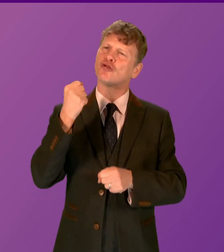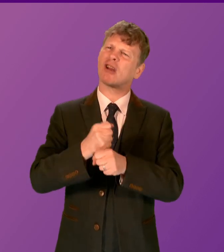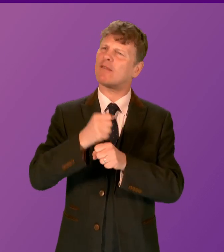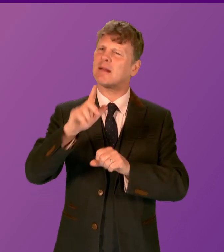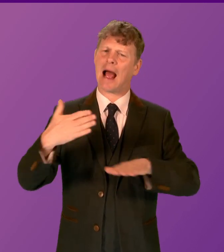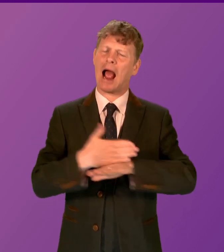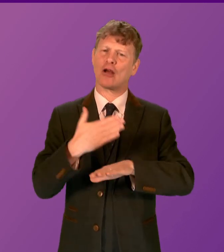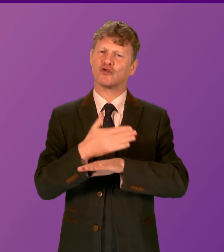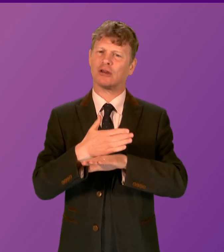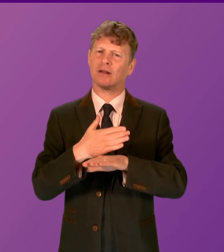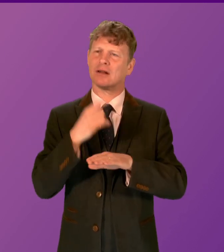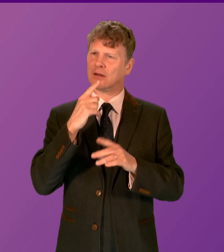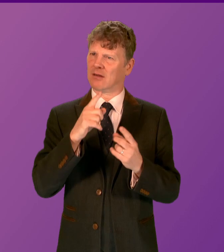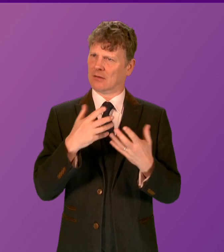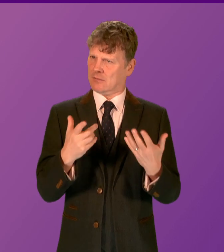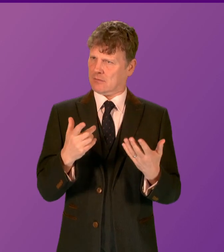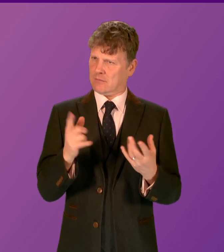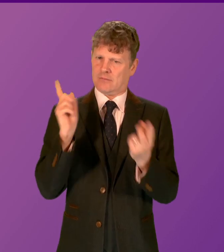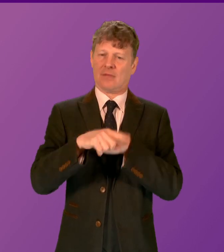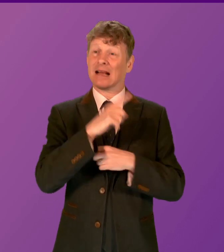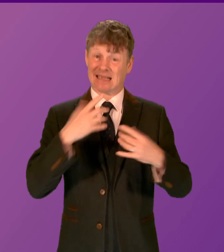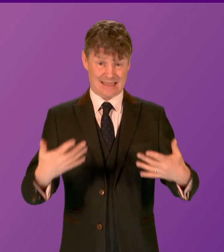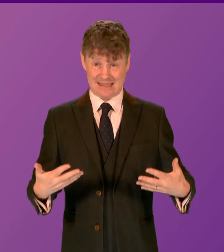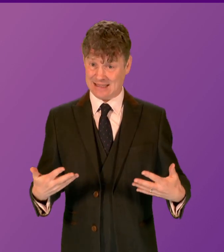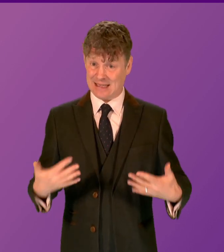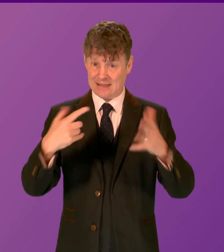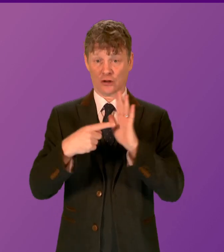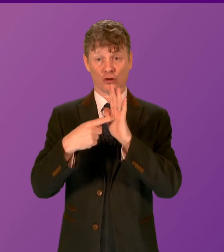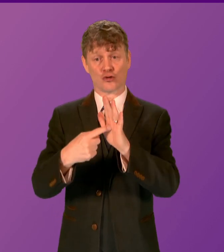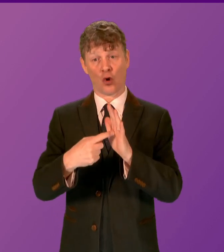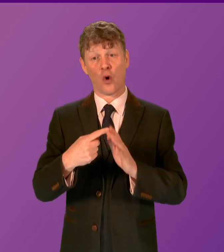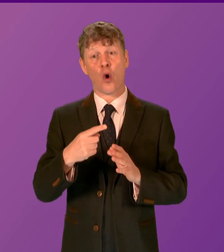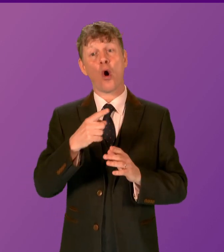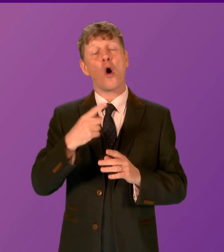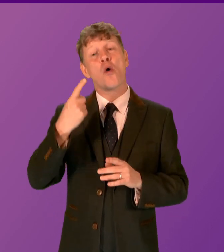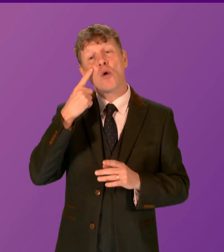to reported statistics showing that nearly one in five probationary teachers left the